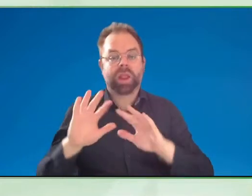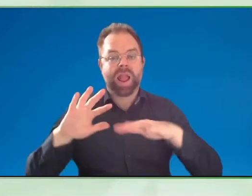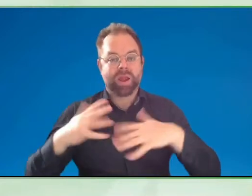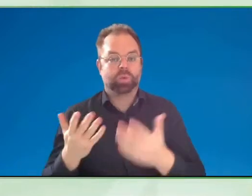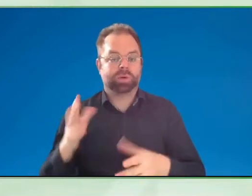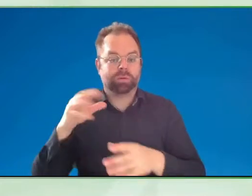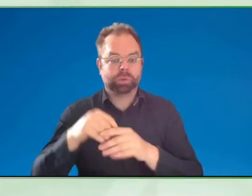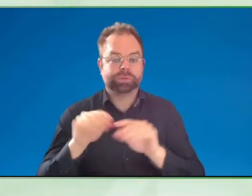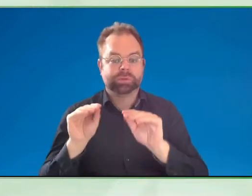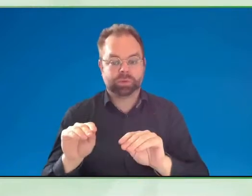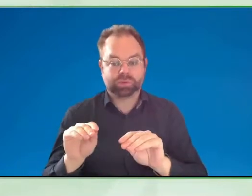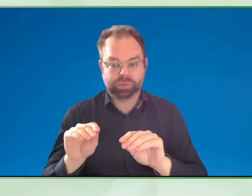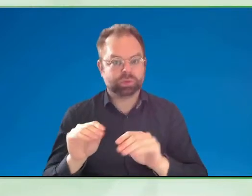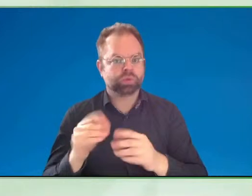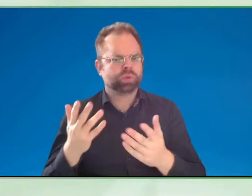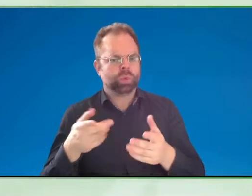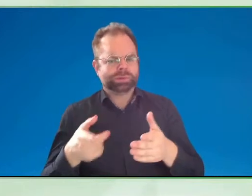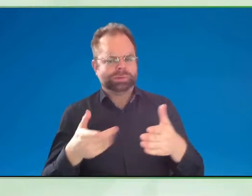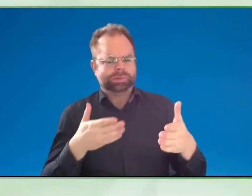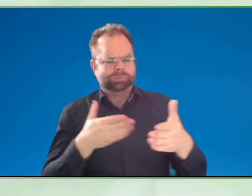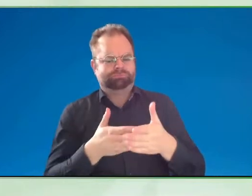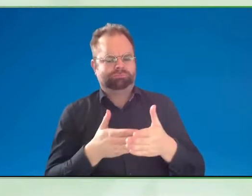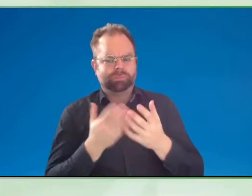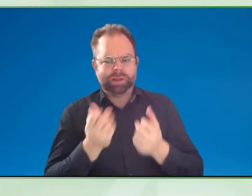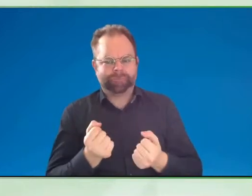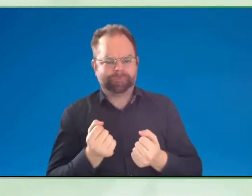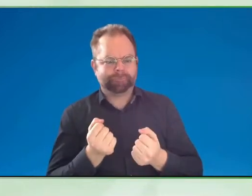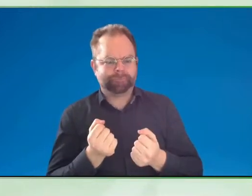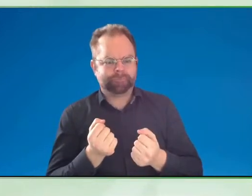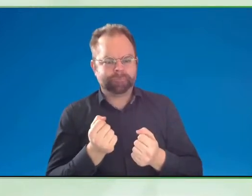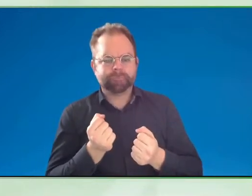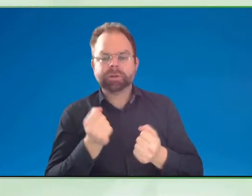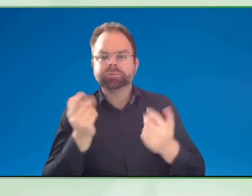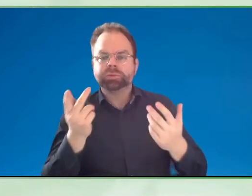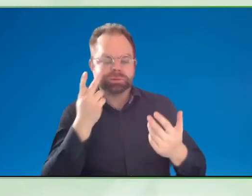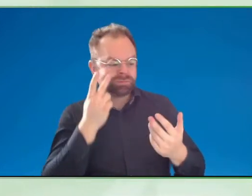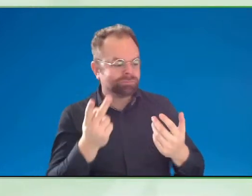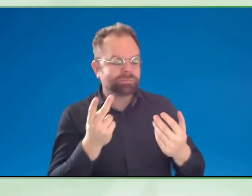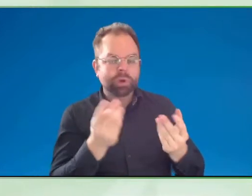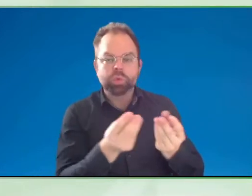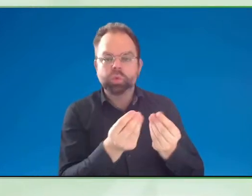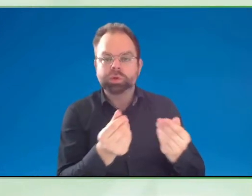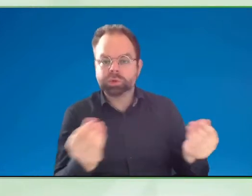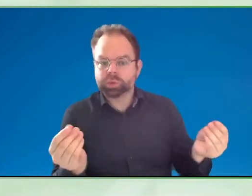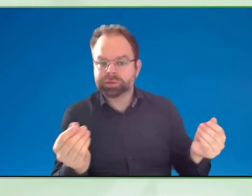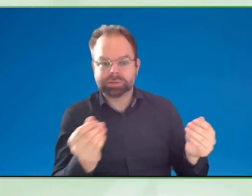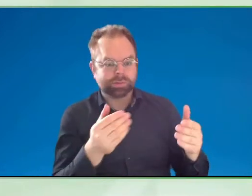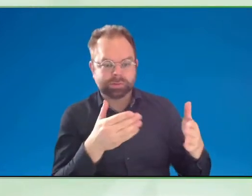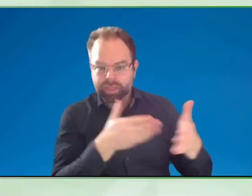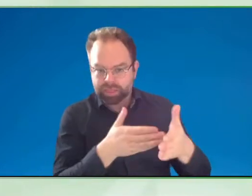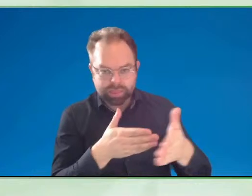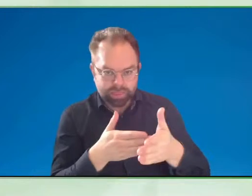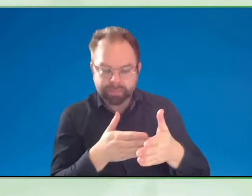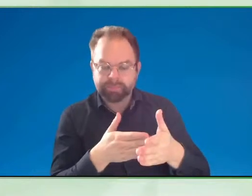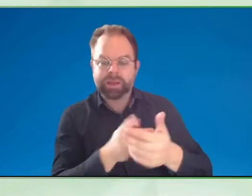They do not see this as a priority for their children.